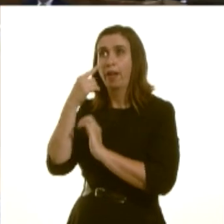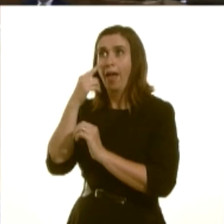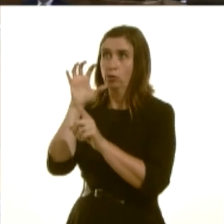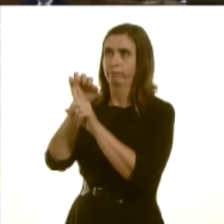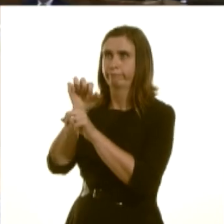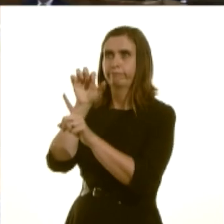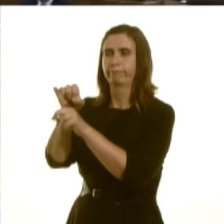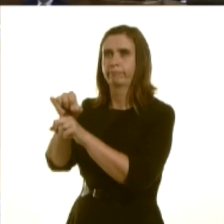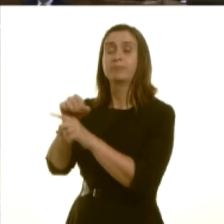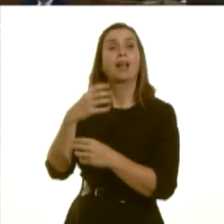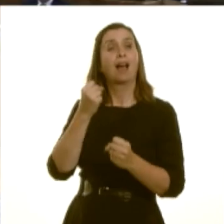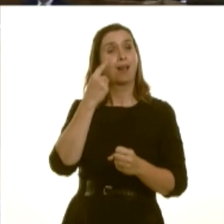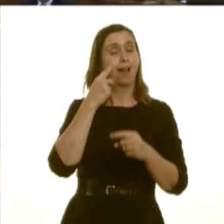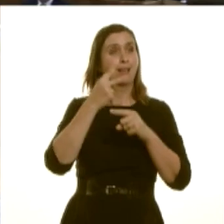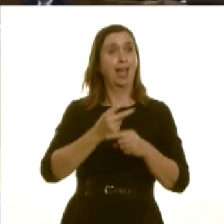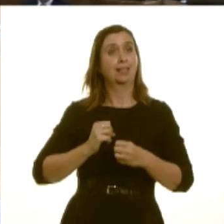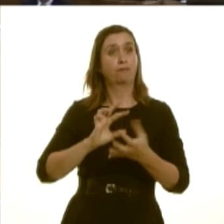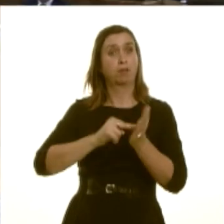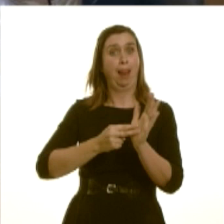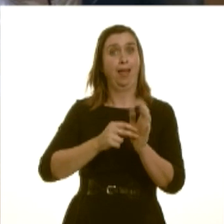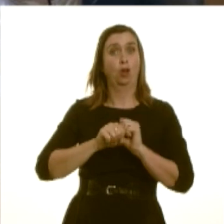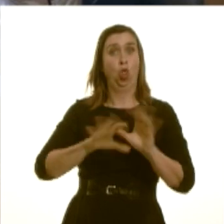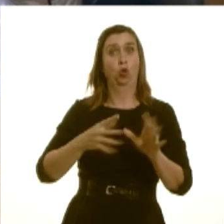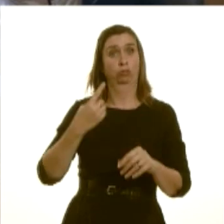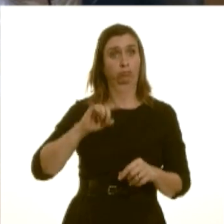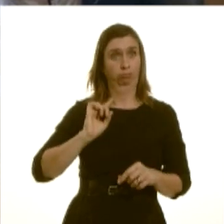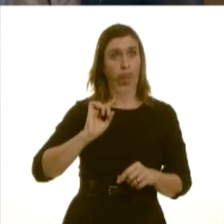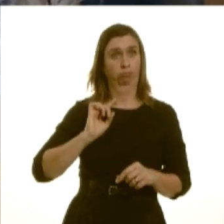delivery plan, which was launched in September of last year. We are leading the way when